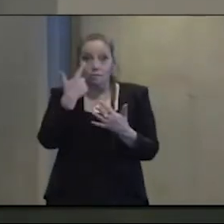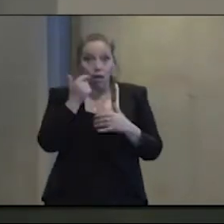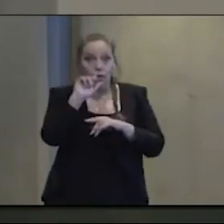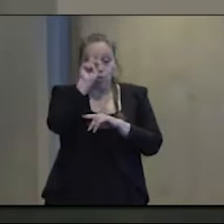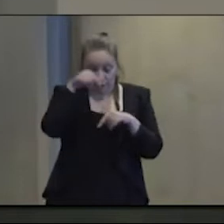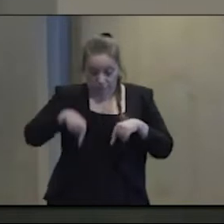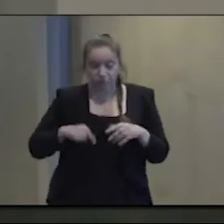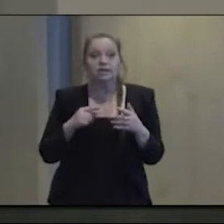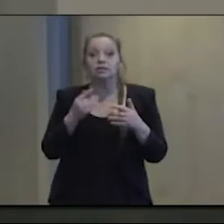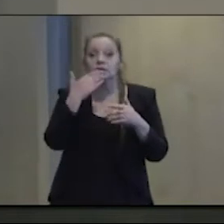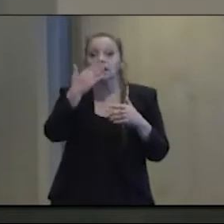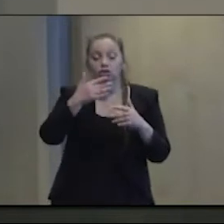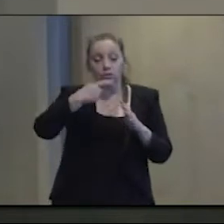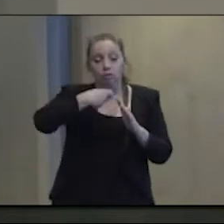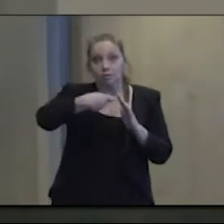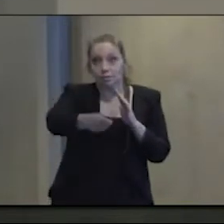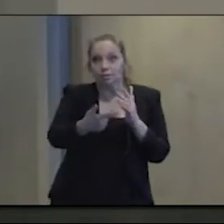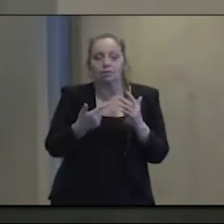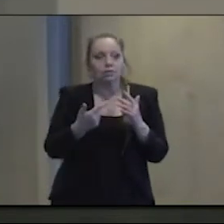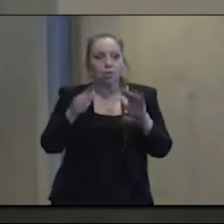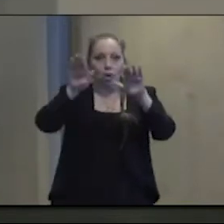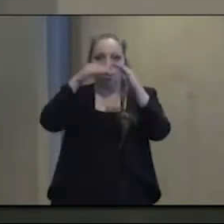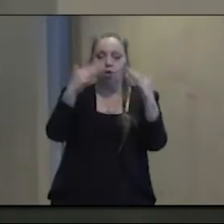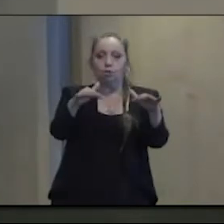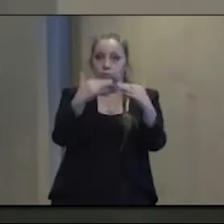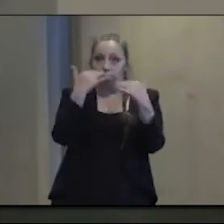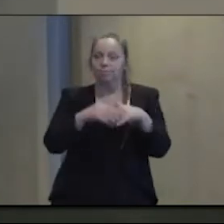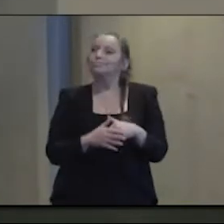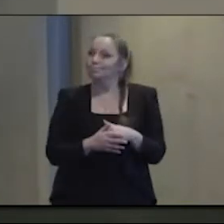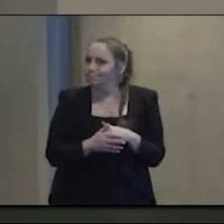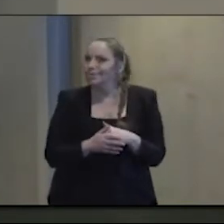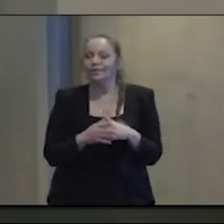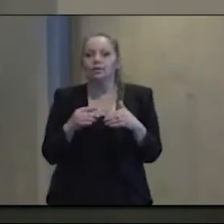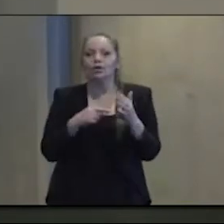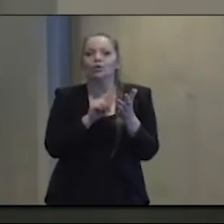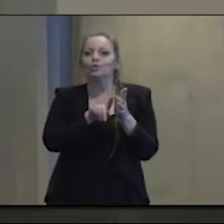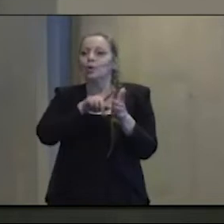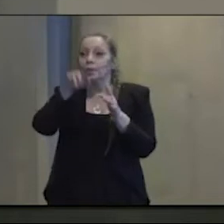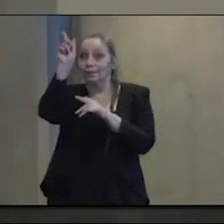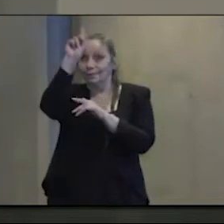series are actually attracting global attention and I'm sure the topic of today with renewable